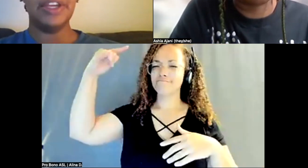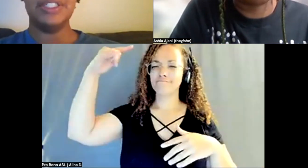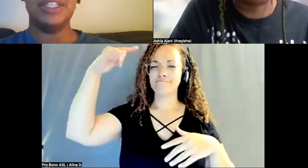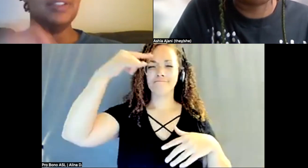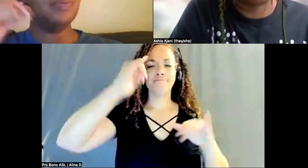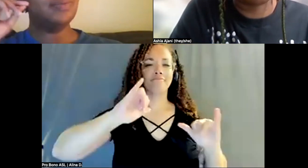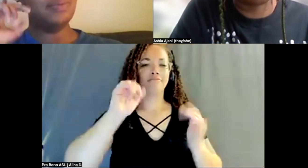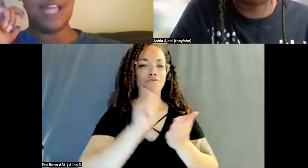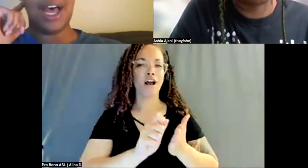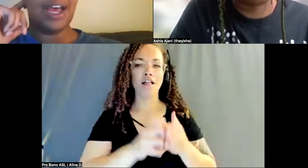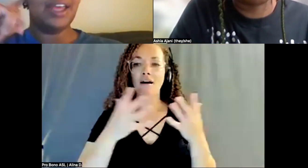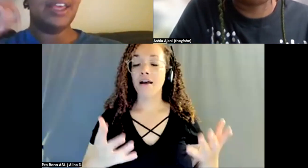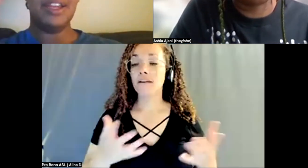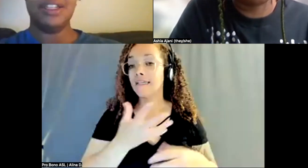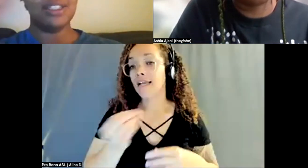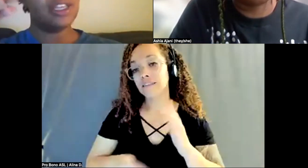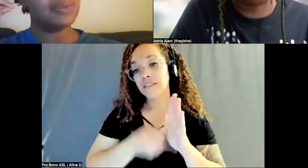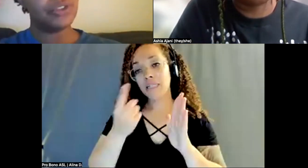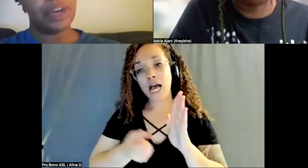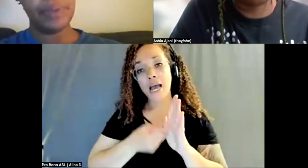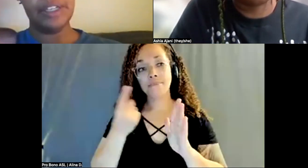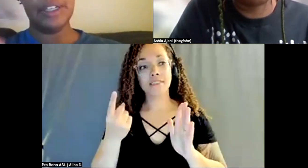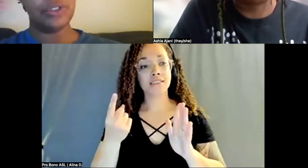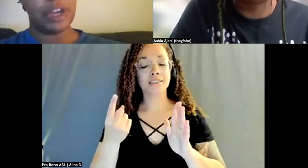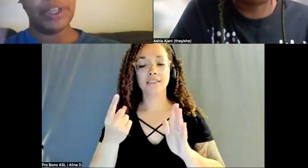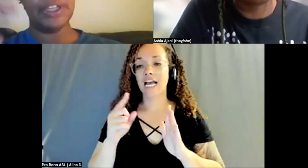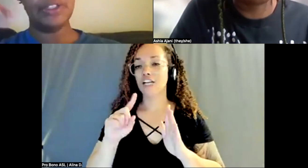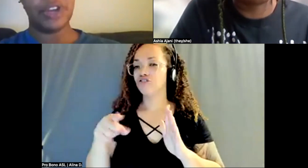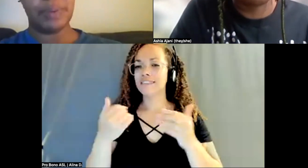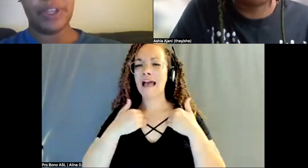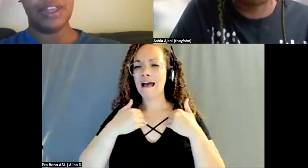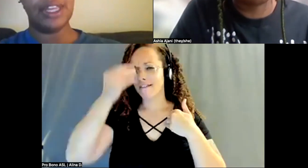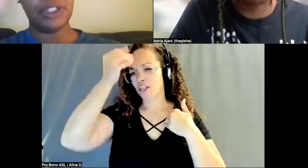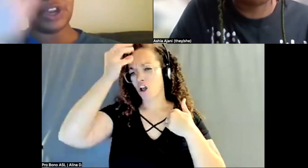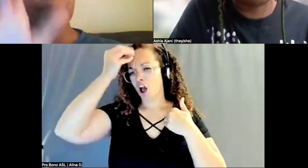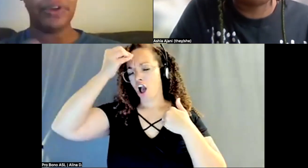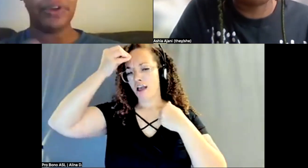there's a line and it just keeps strumming and strumming and strumming and then I start building